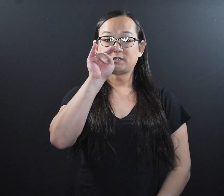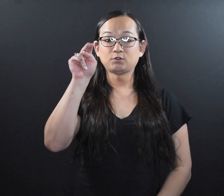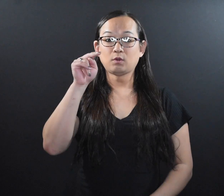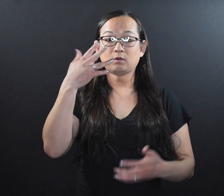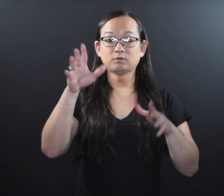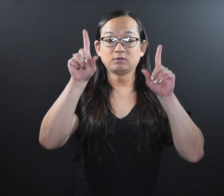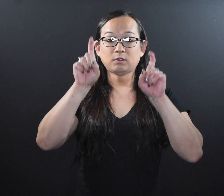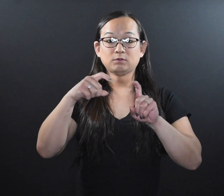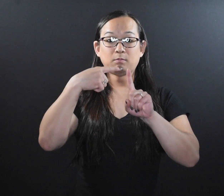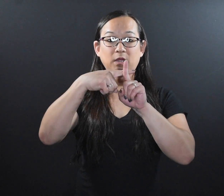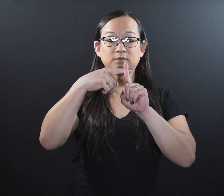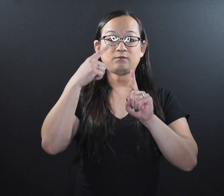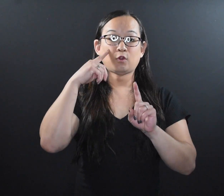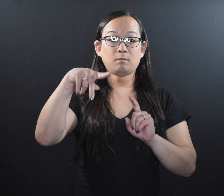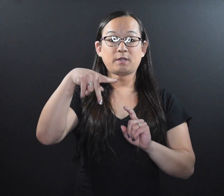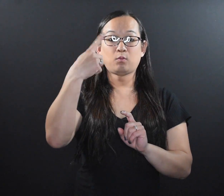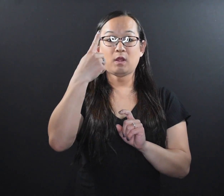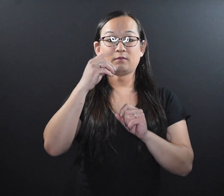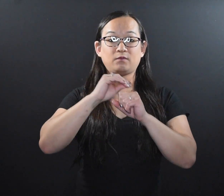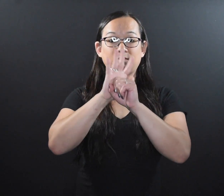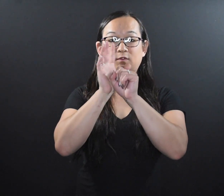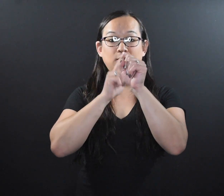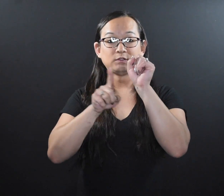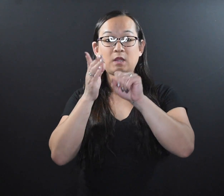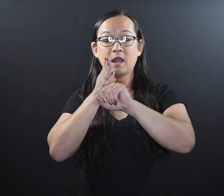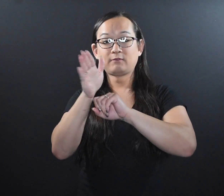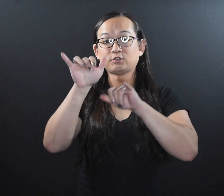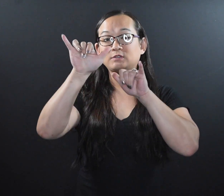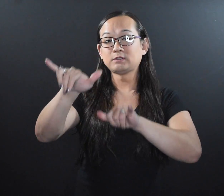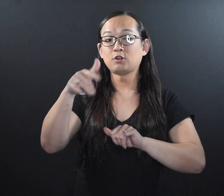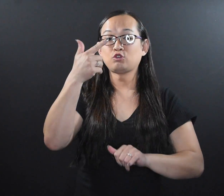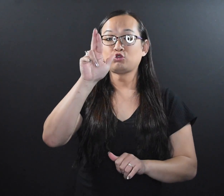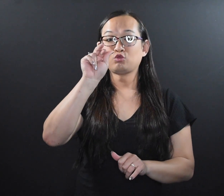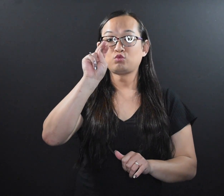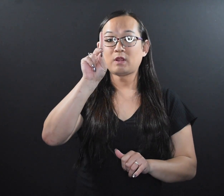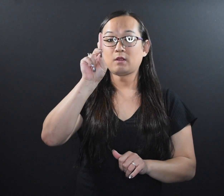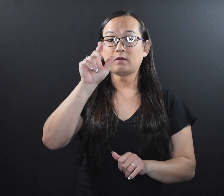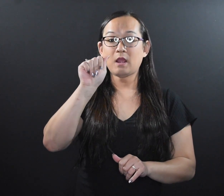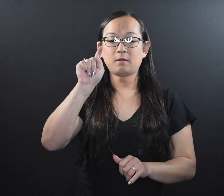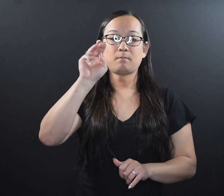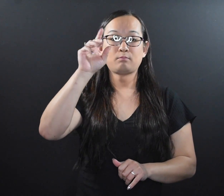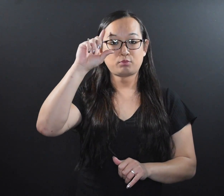Four Minnesotans tested positive for the P.1 variant after staying at The Grand at Moon